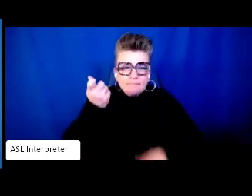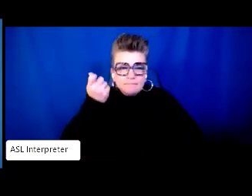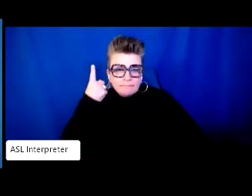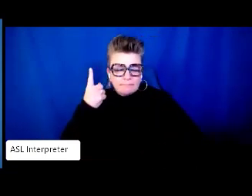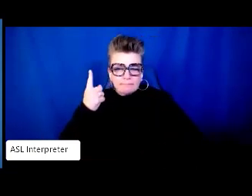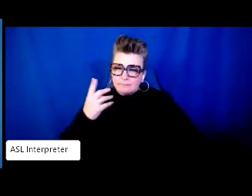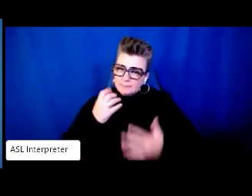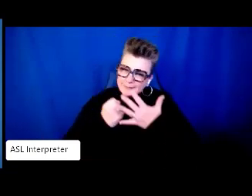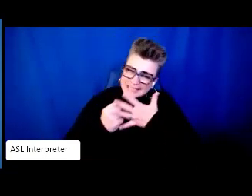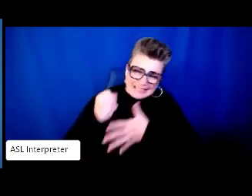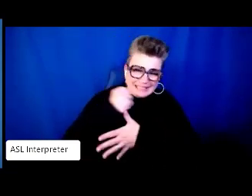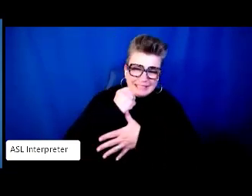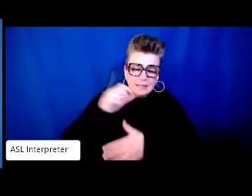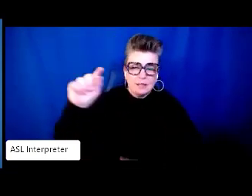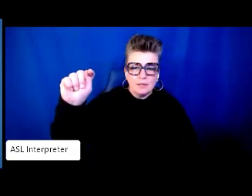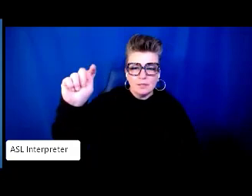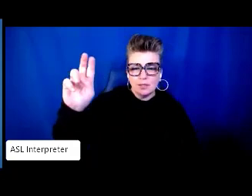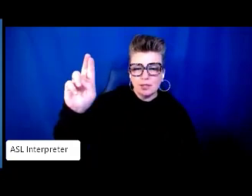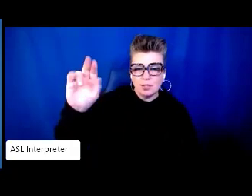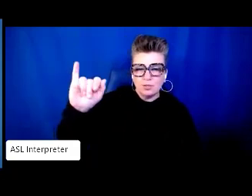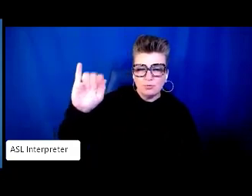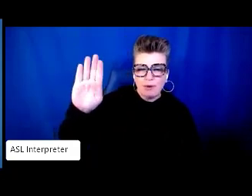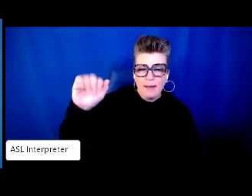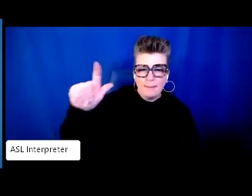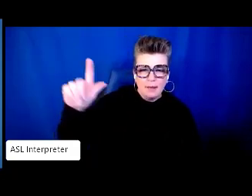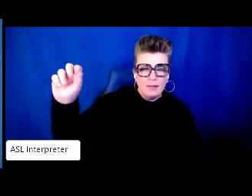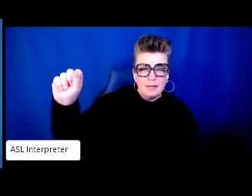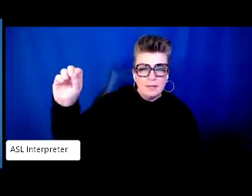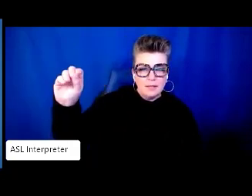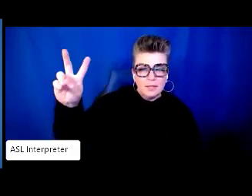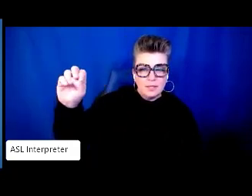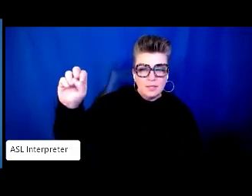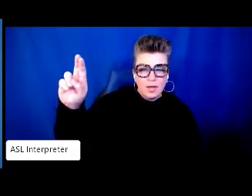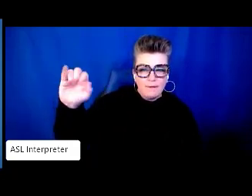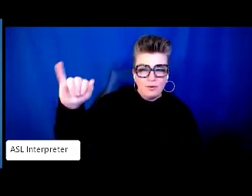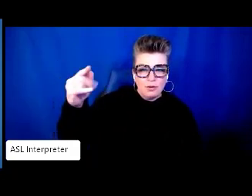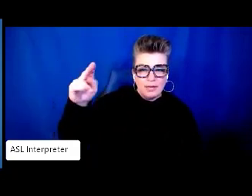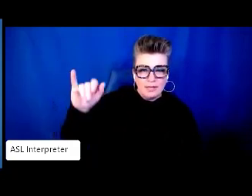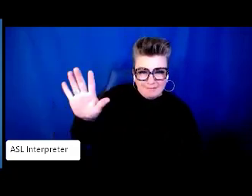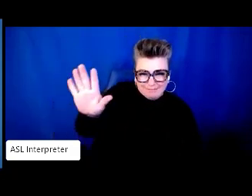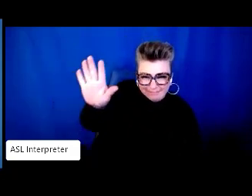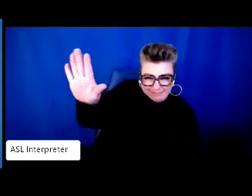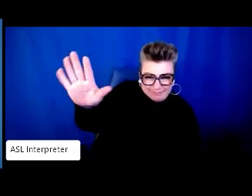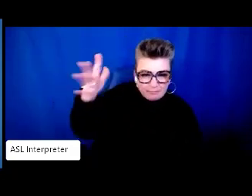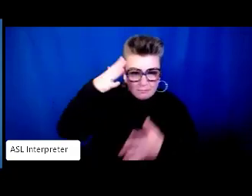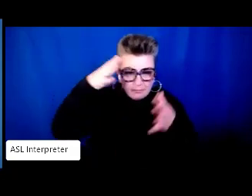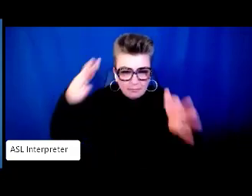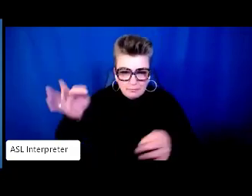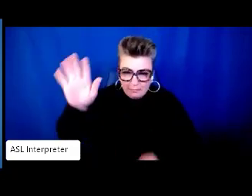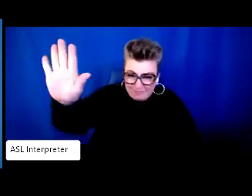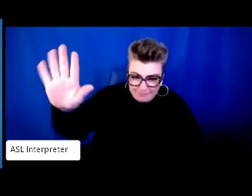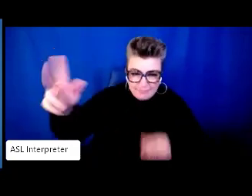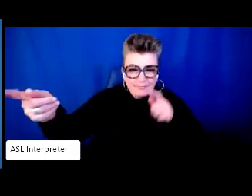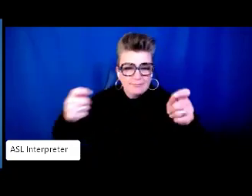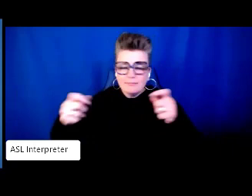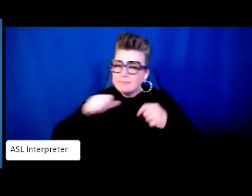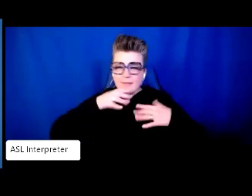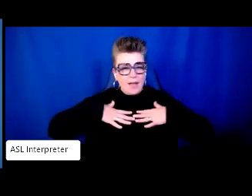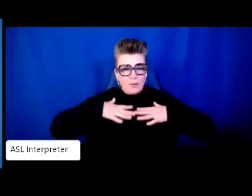of tribal sovereignty among researchers and the unique rights sovereignty affords to tribes to create and enforce rules for research